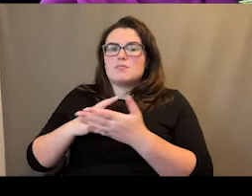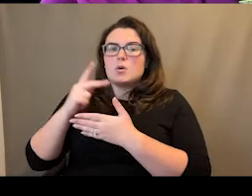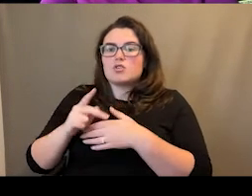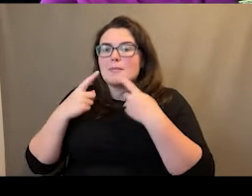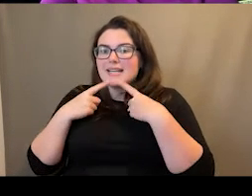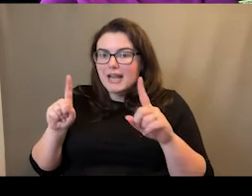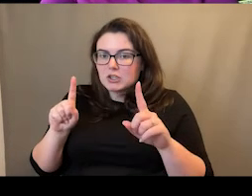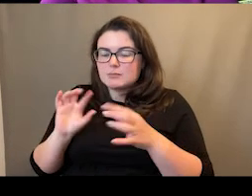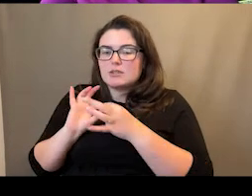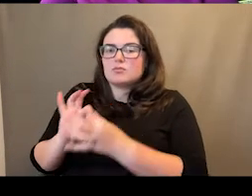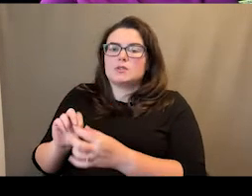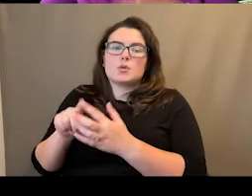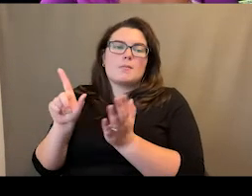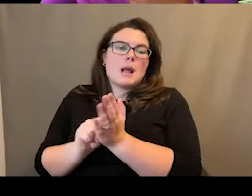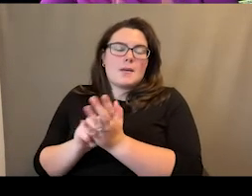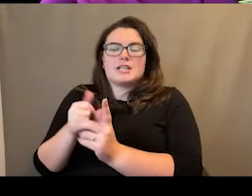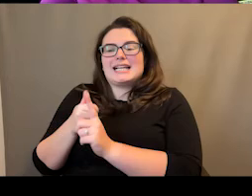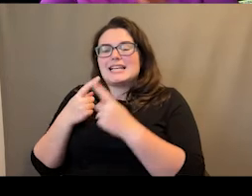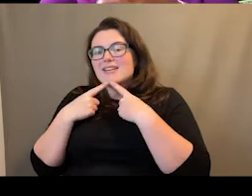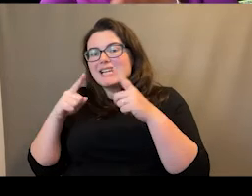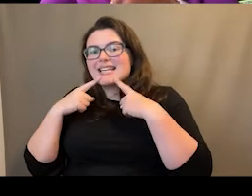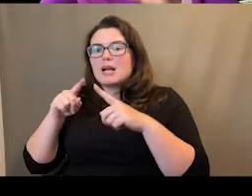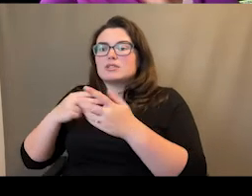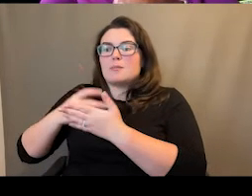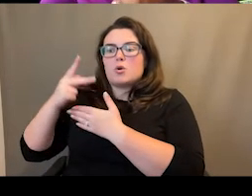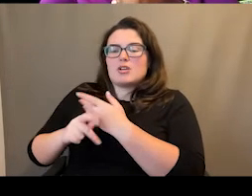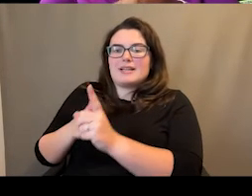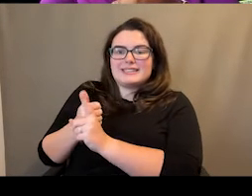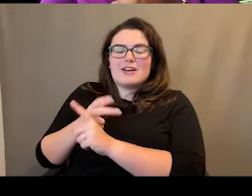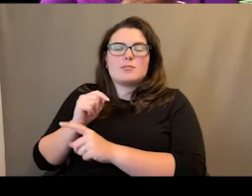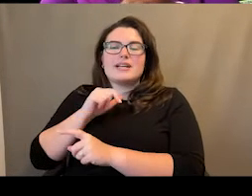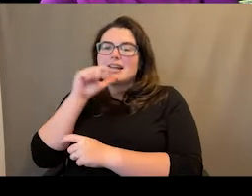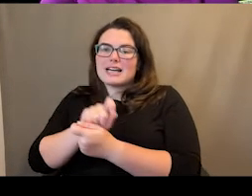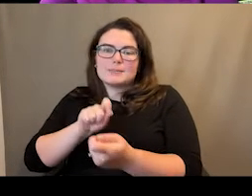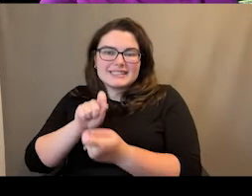to publications that announce the programs, not necessarily a particular solicitation.